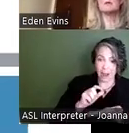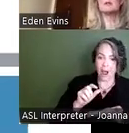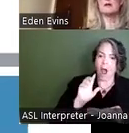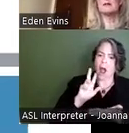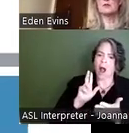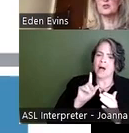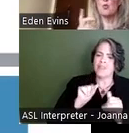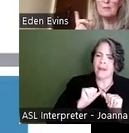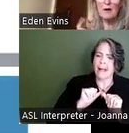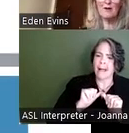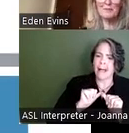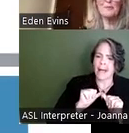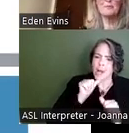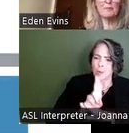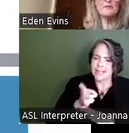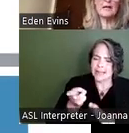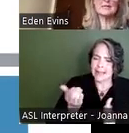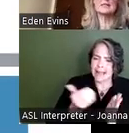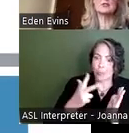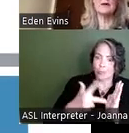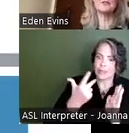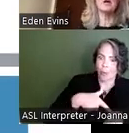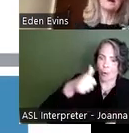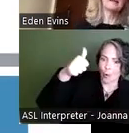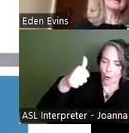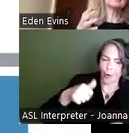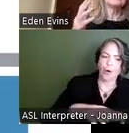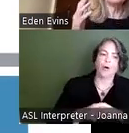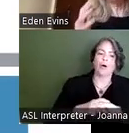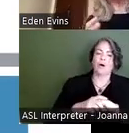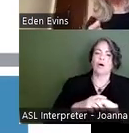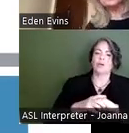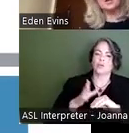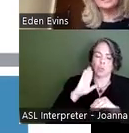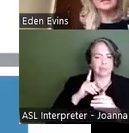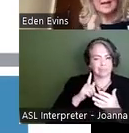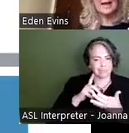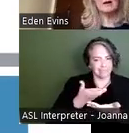mental illness, with just one prior approval at six months. But again, this study set out